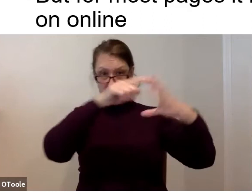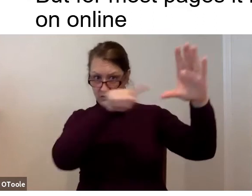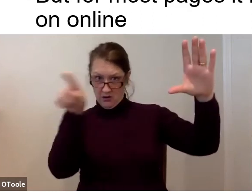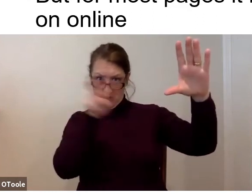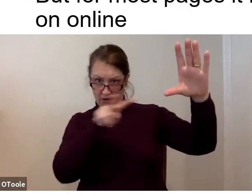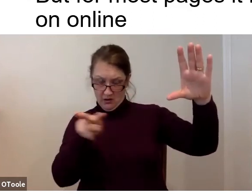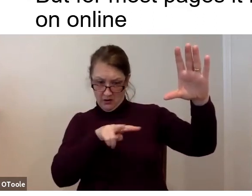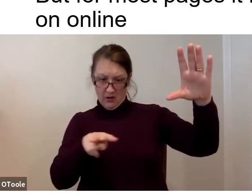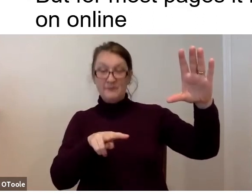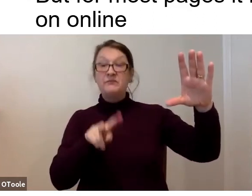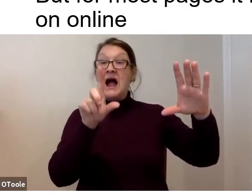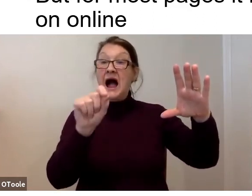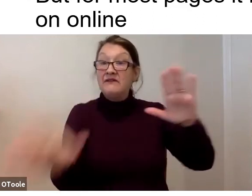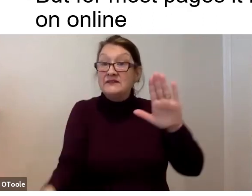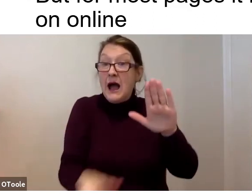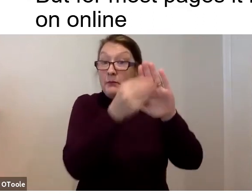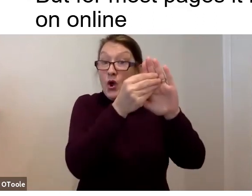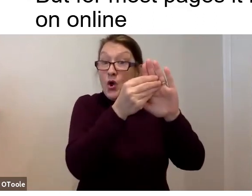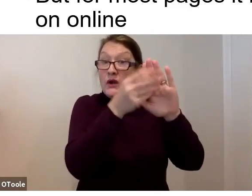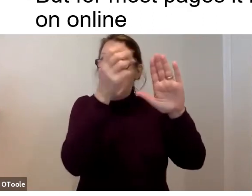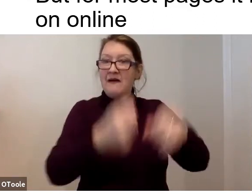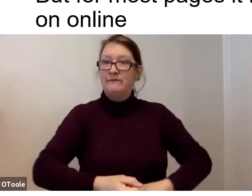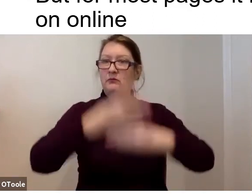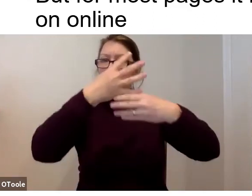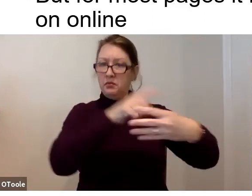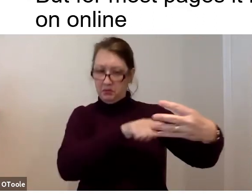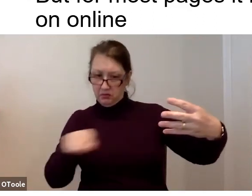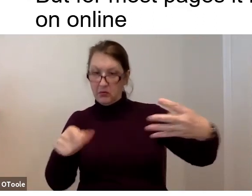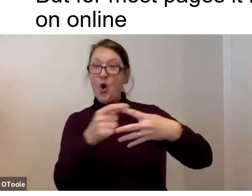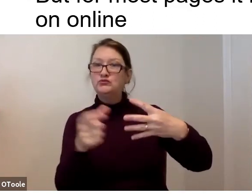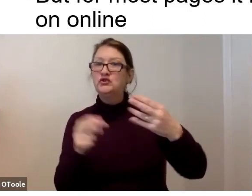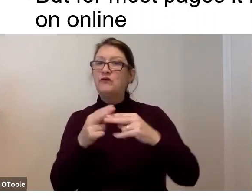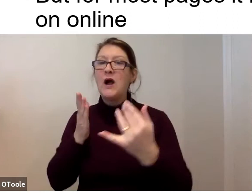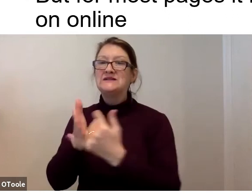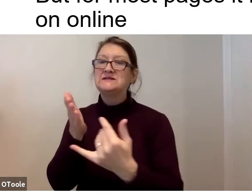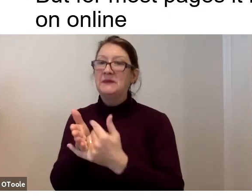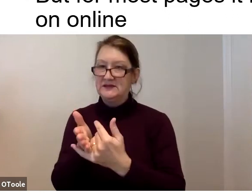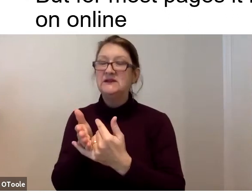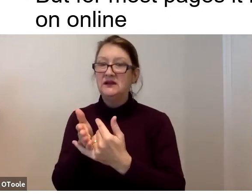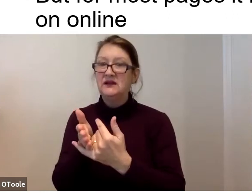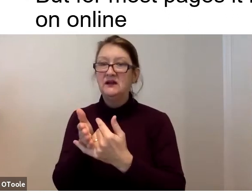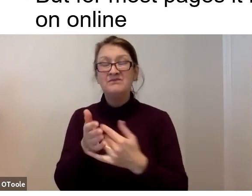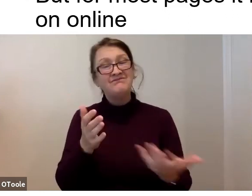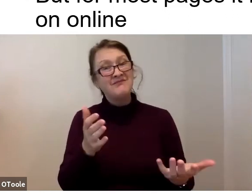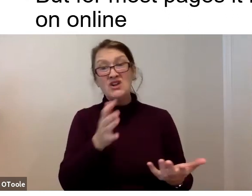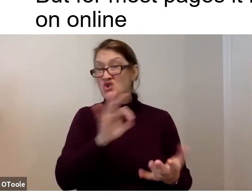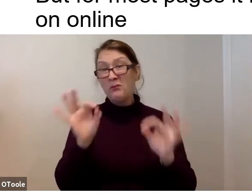been uploaded. So it is not great but it is there.